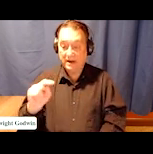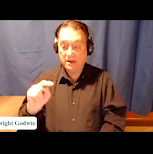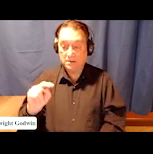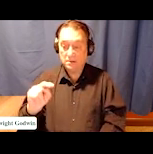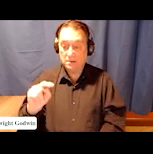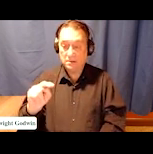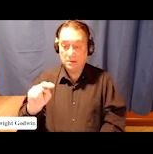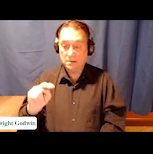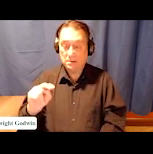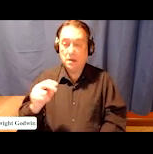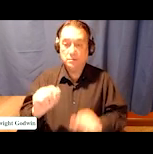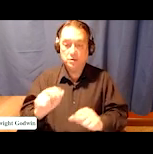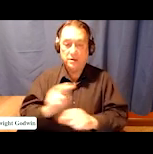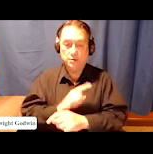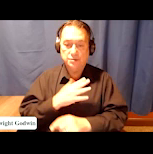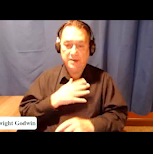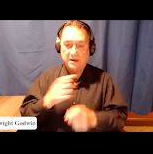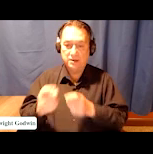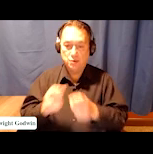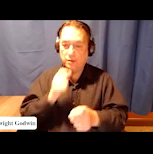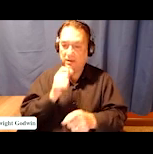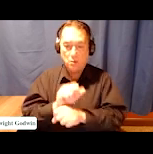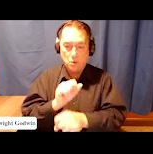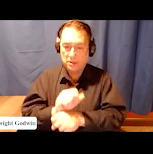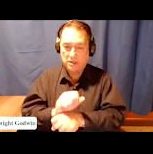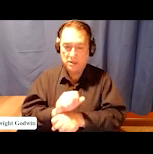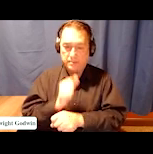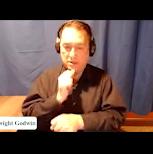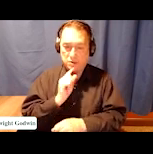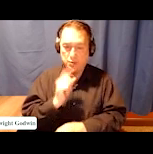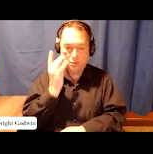See, I'm trying to use my controls that are not working, not sure why. Okay.